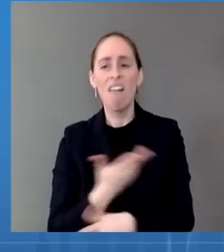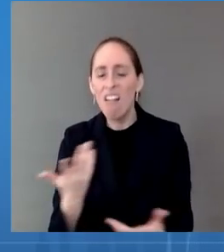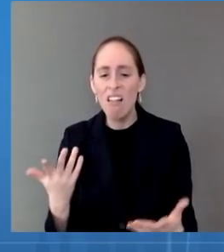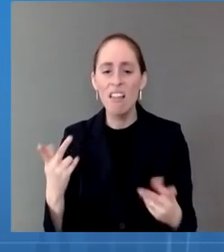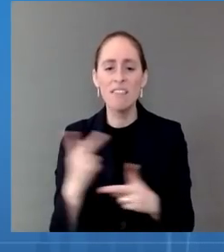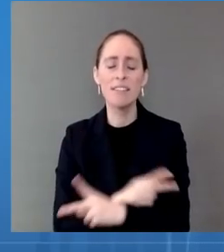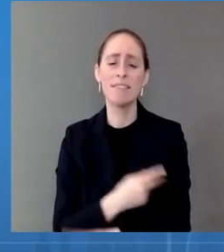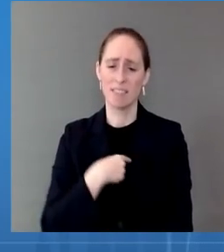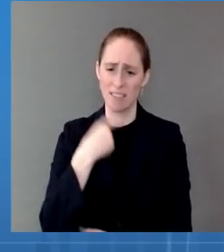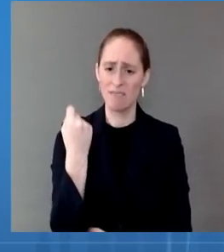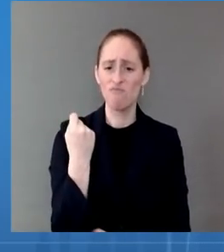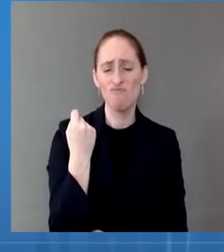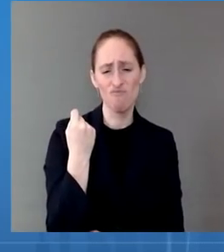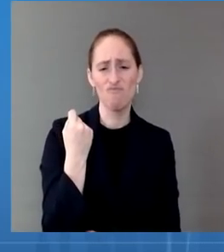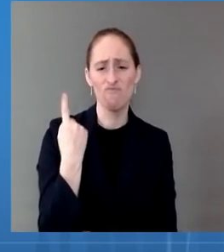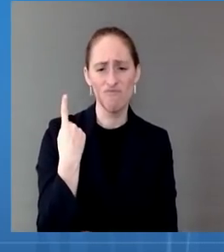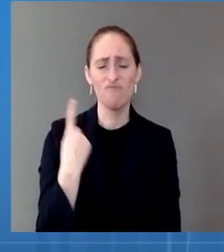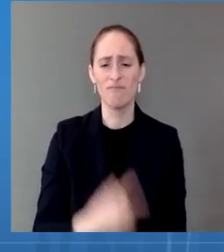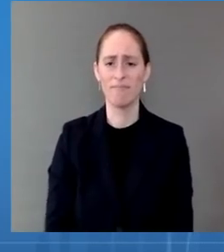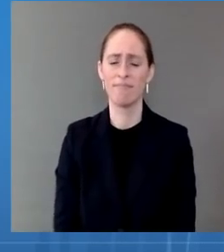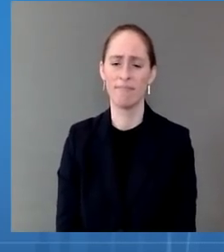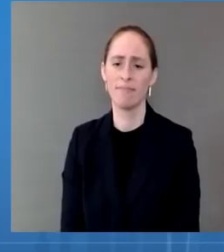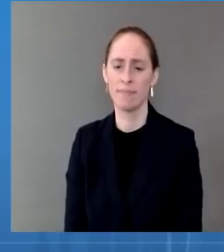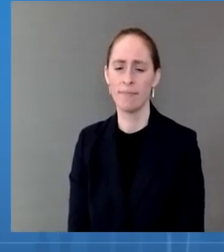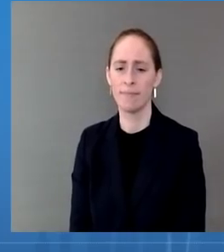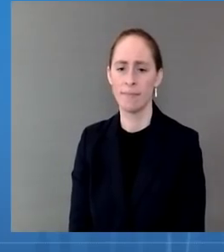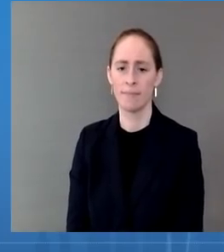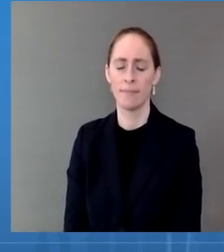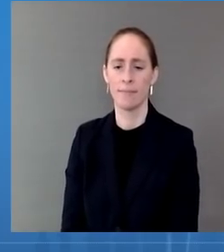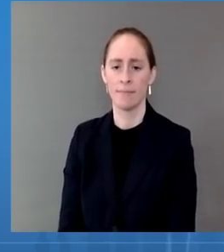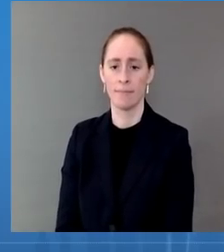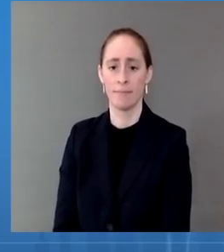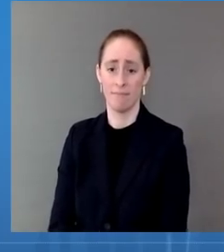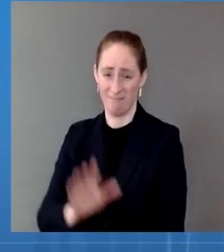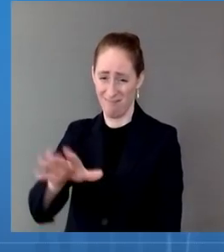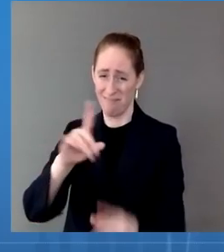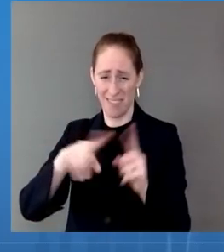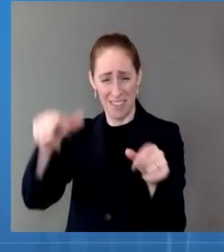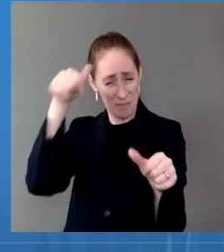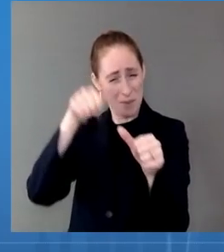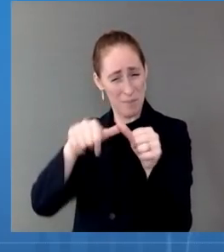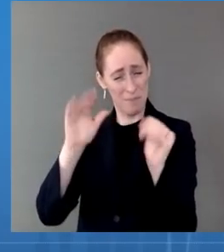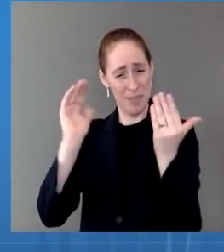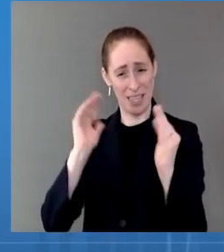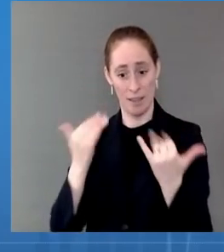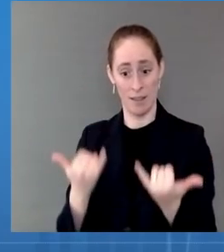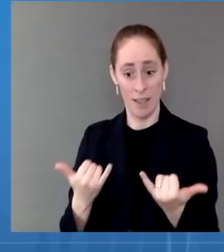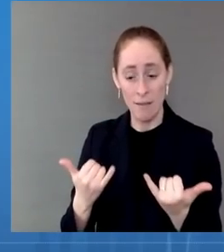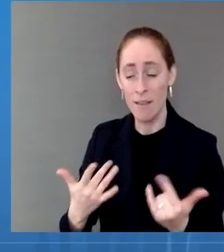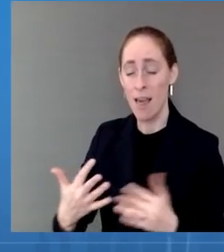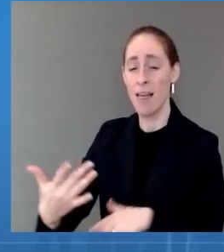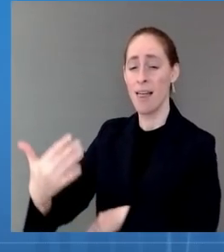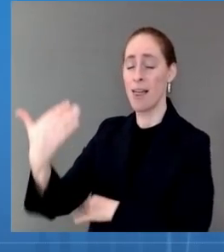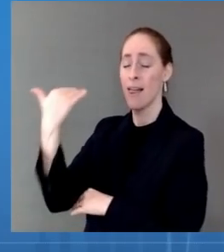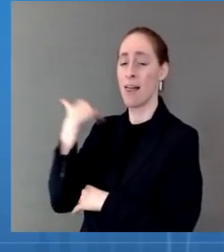between now and March 2020 is that we have more knowledge about how to assess and tackle new variants.